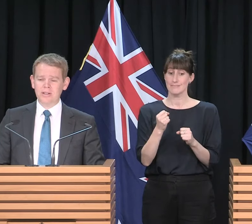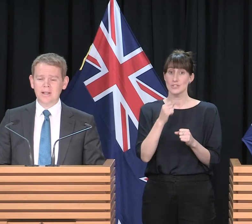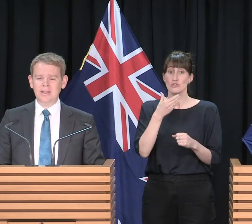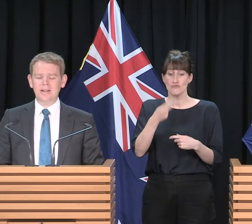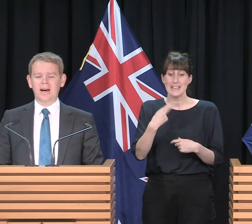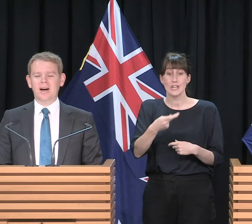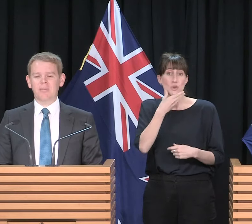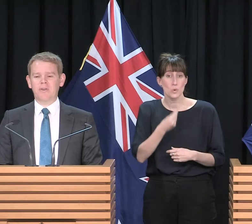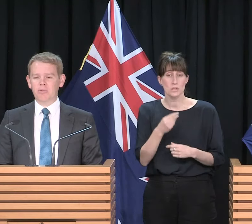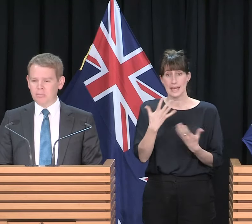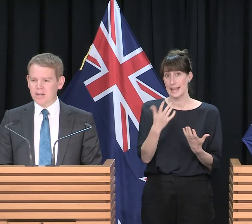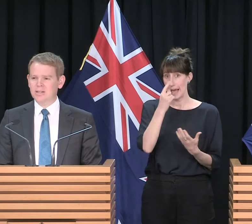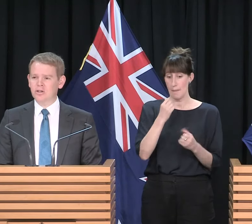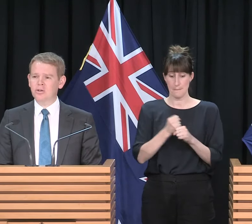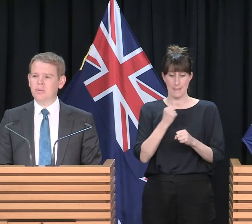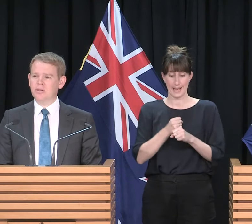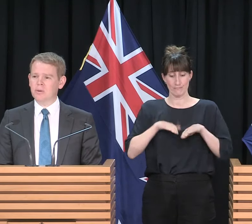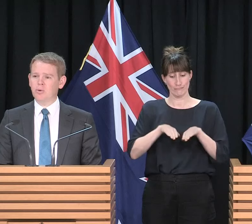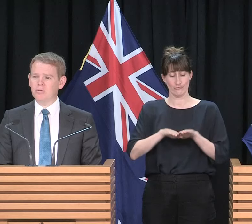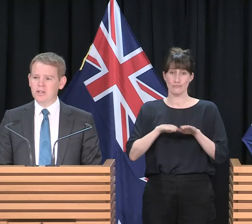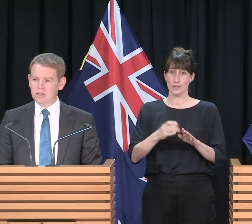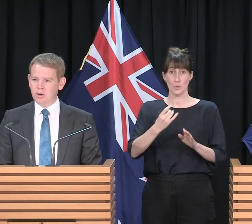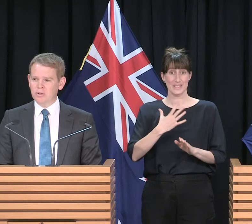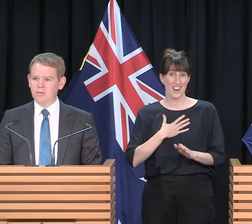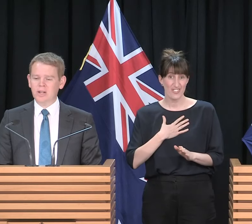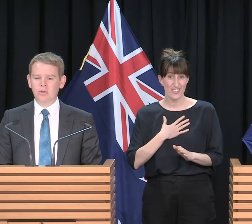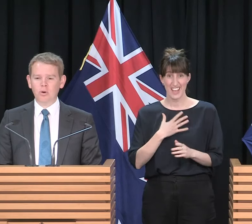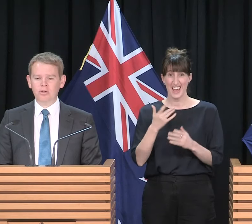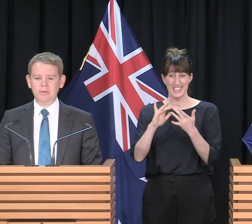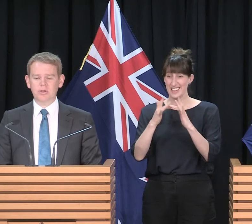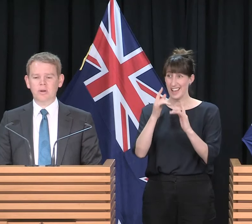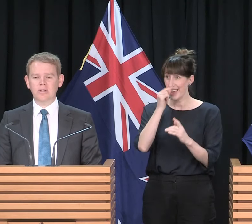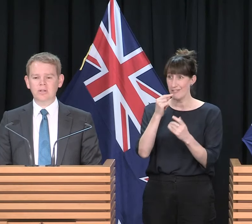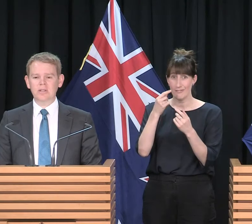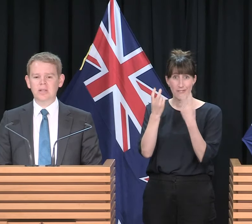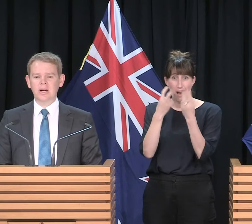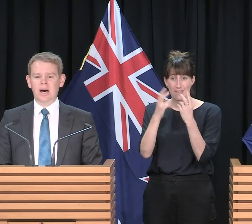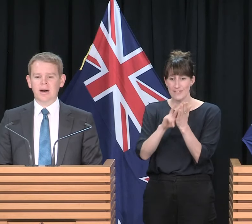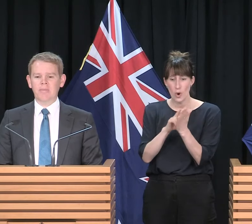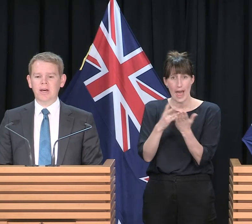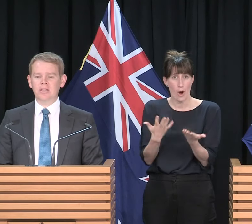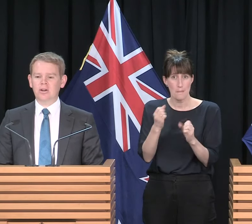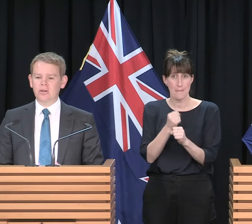undeniable that, today, we politicians all head out onto the campaign trail, the fact